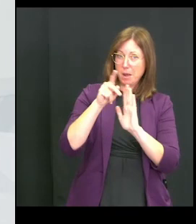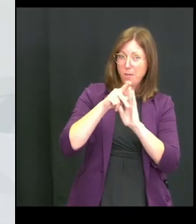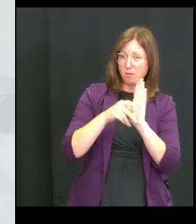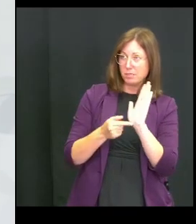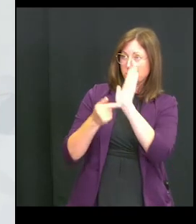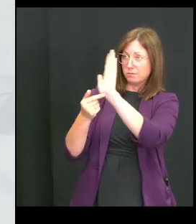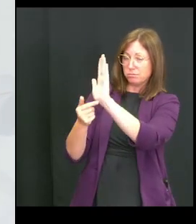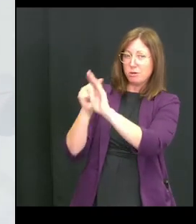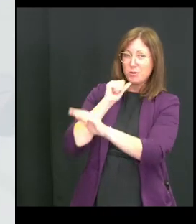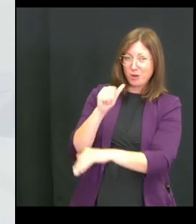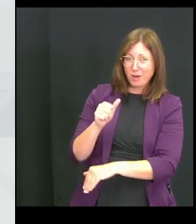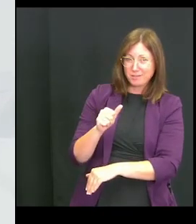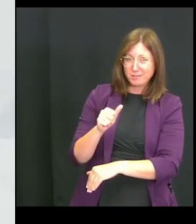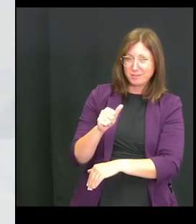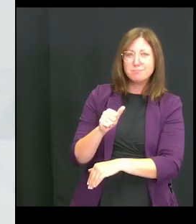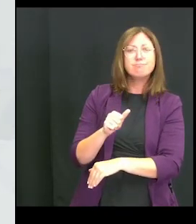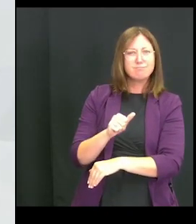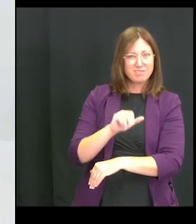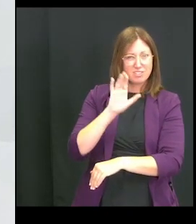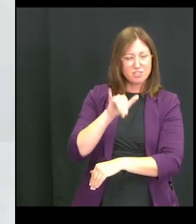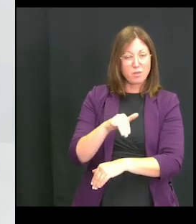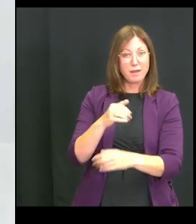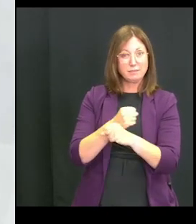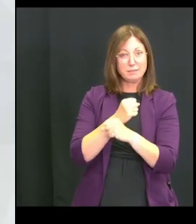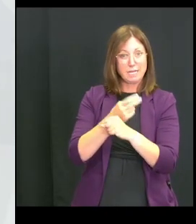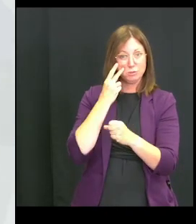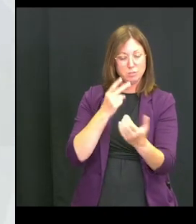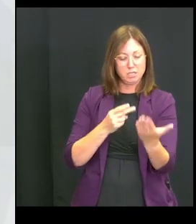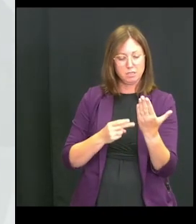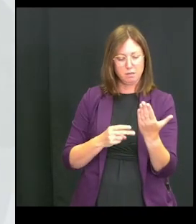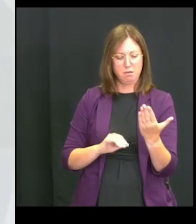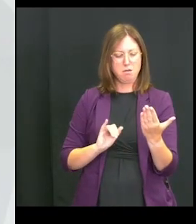So, this data is really humbling for I think, all of us to sit back and say,